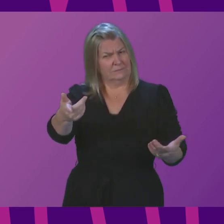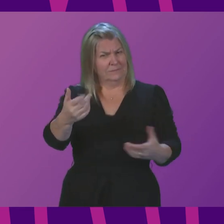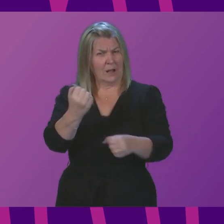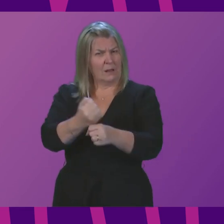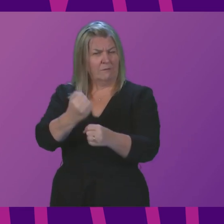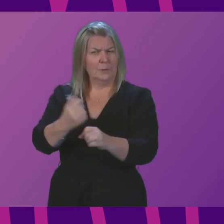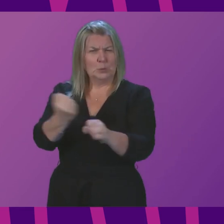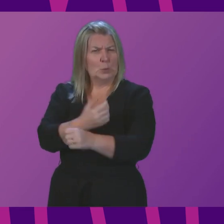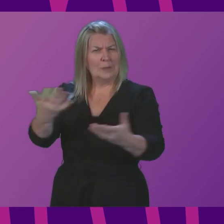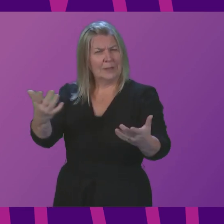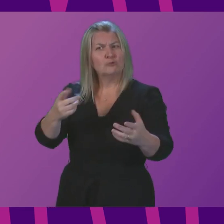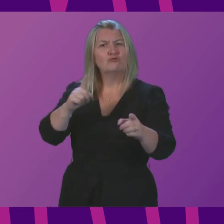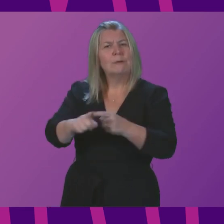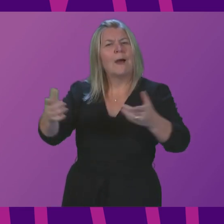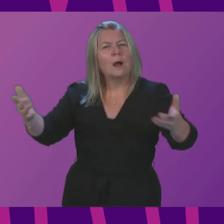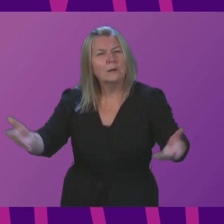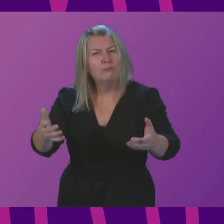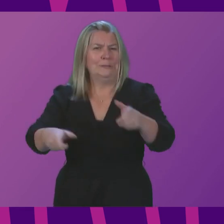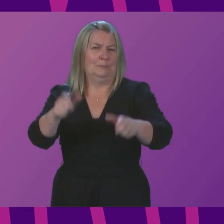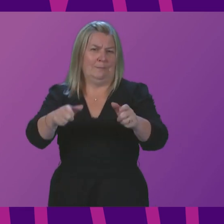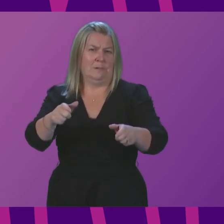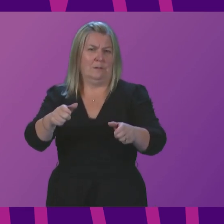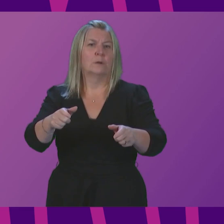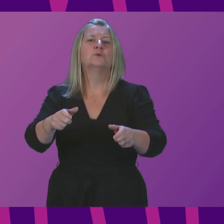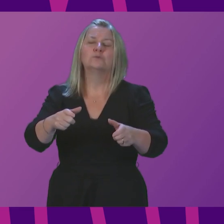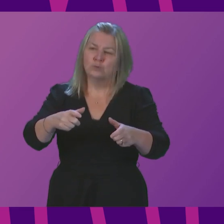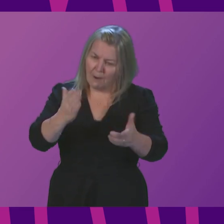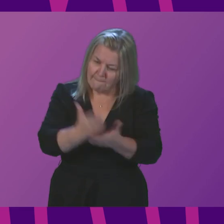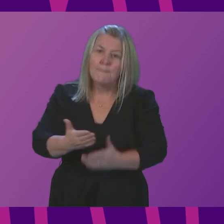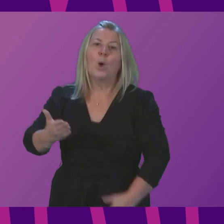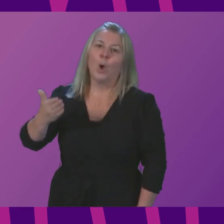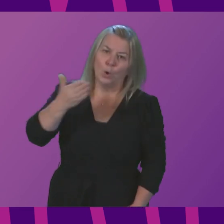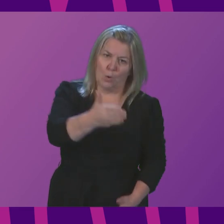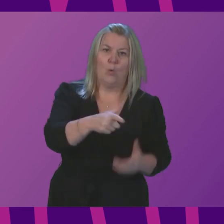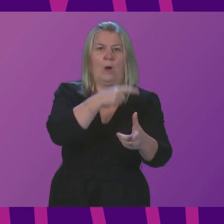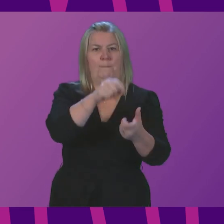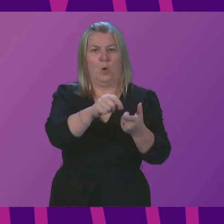to encourage people to attend their national health service appointments?